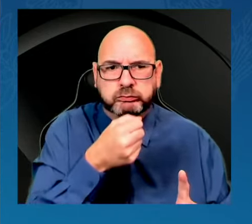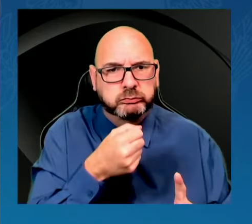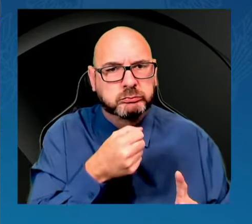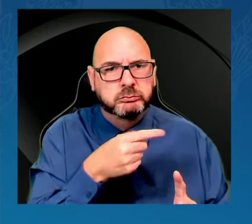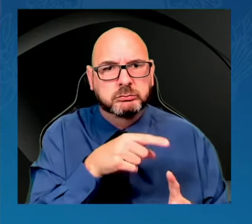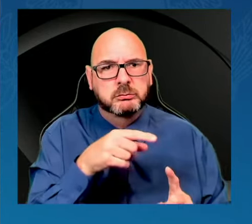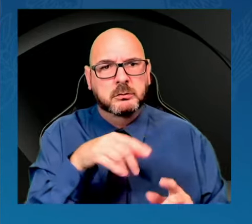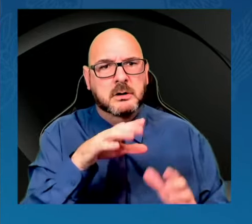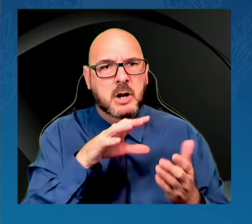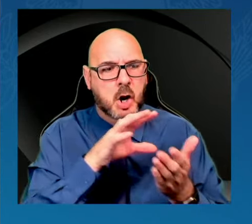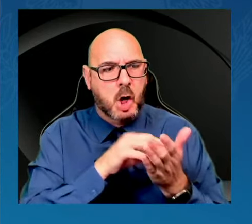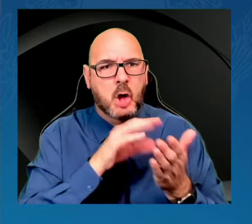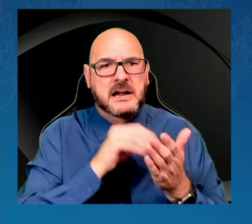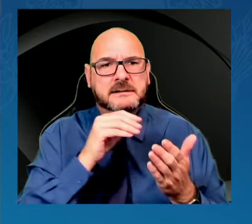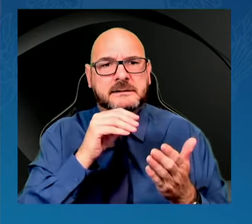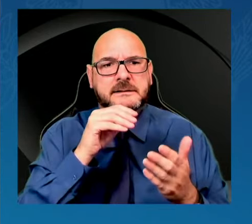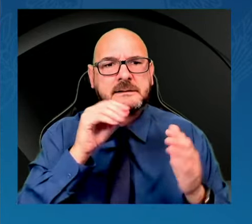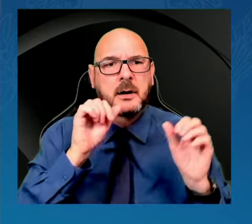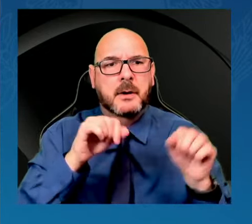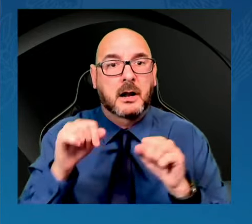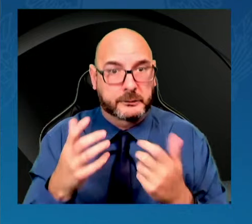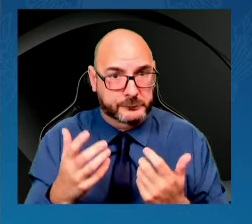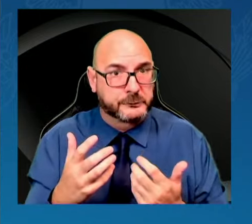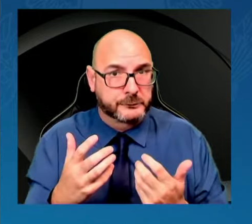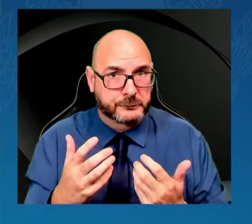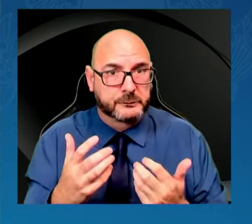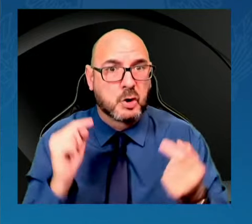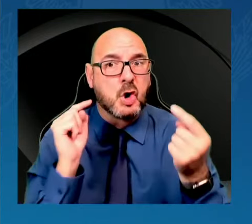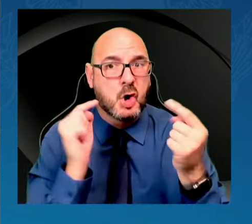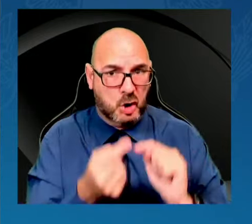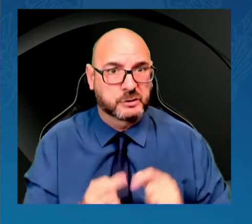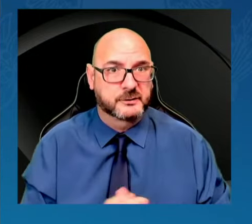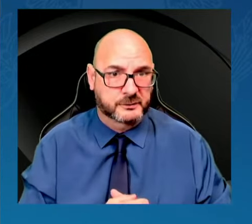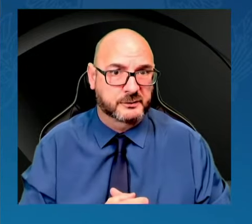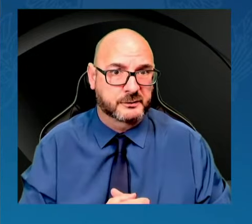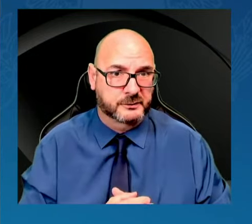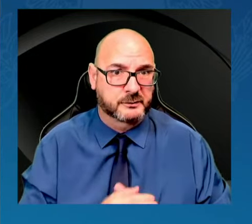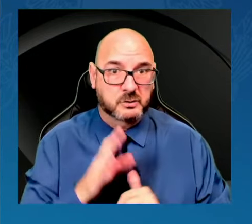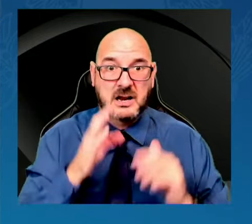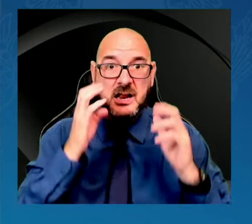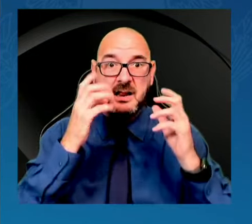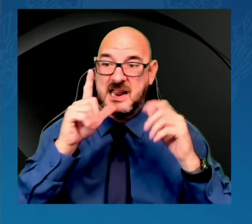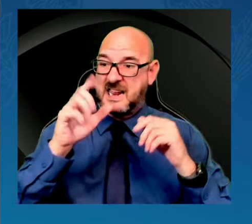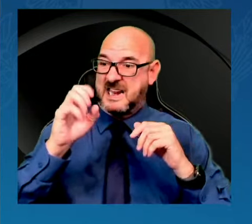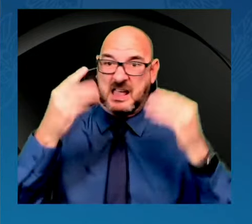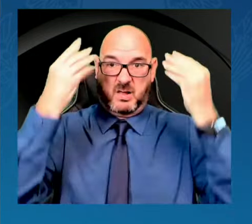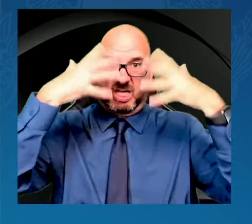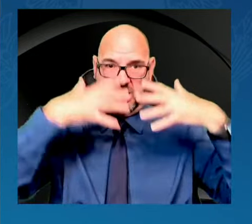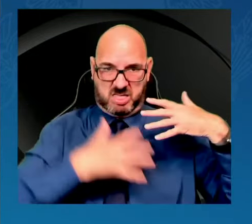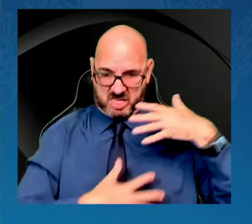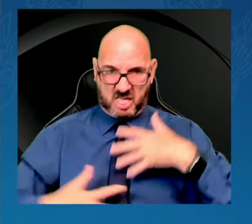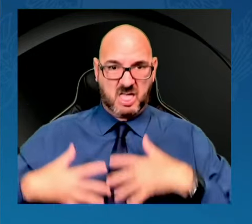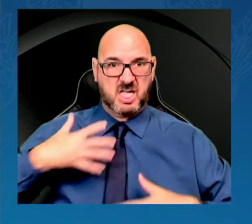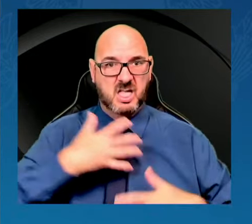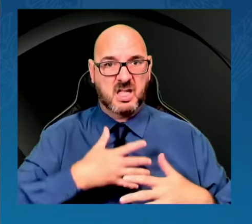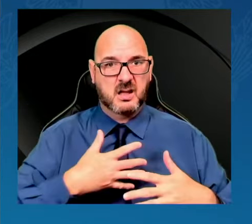And so, then think of the intersection here, where we're talking about environmental justice, we're talking about public health issue,